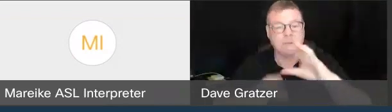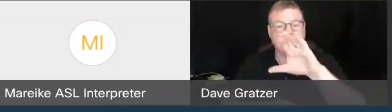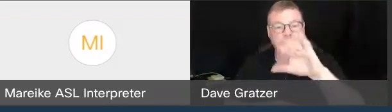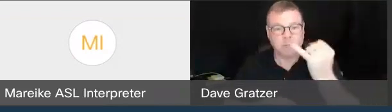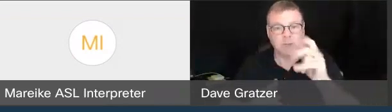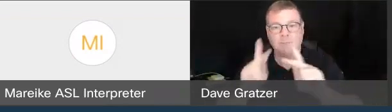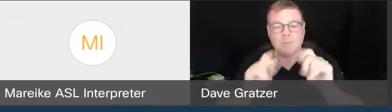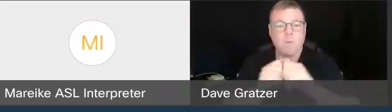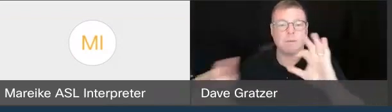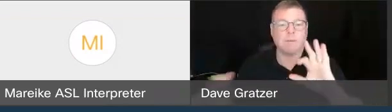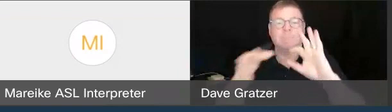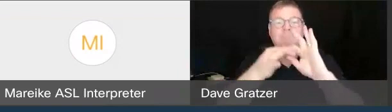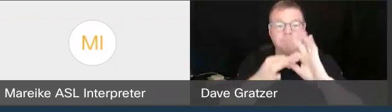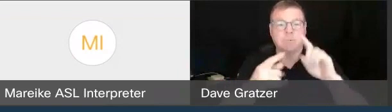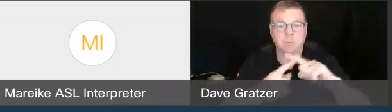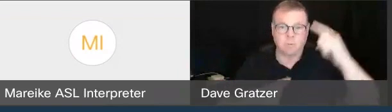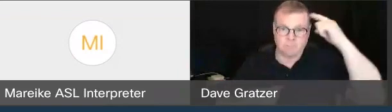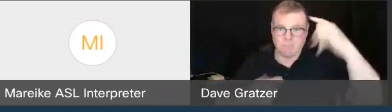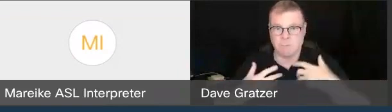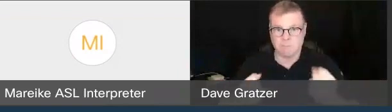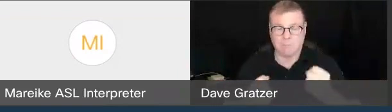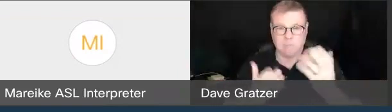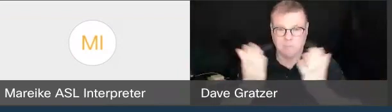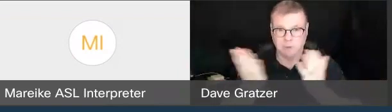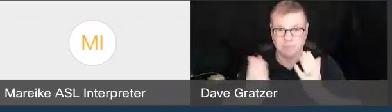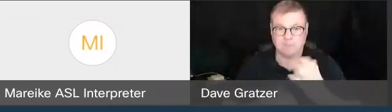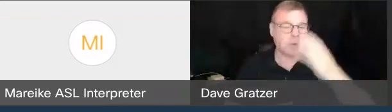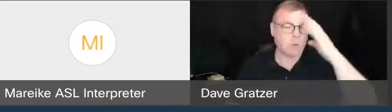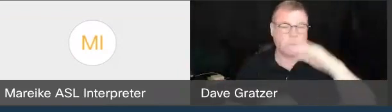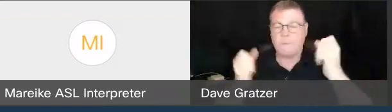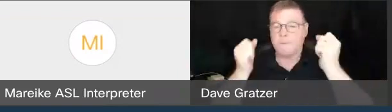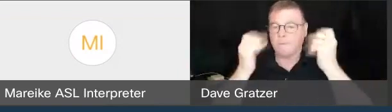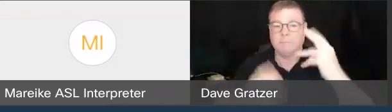with SMI back to mental health services. We all know there's lots of reasons to get into the